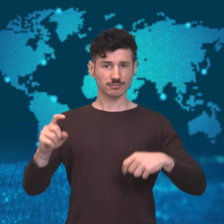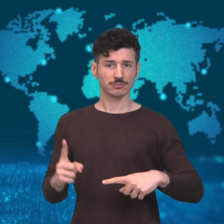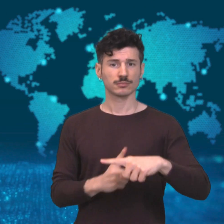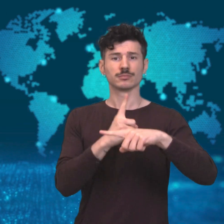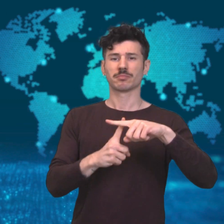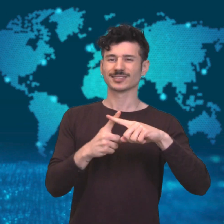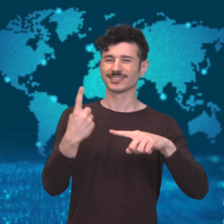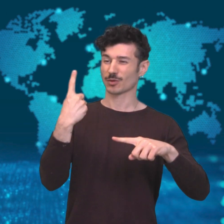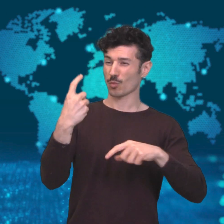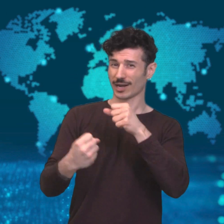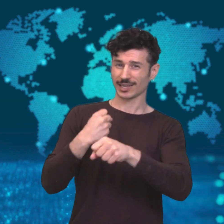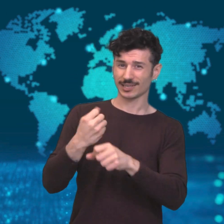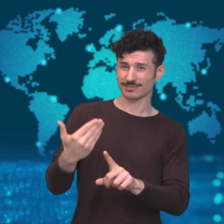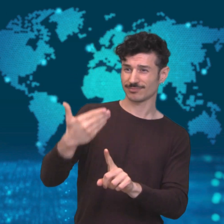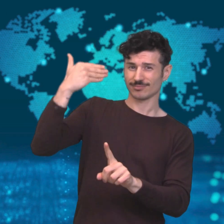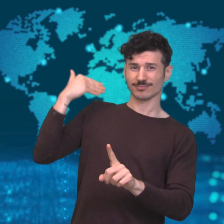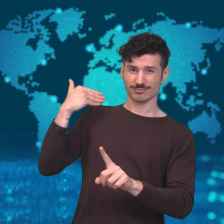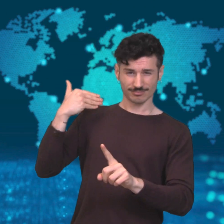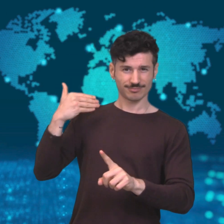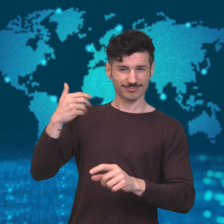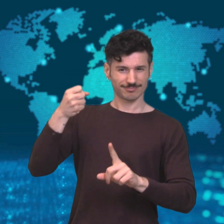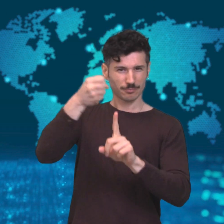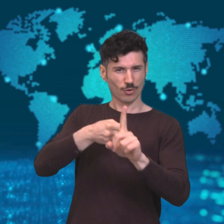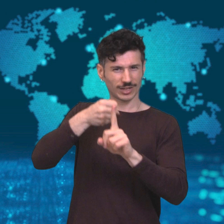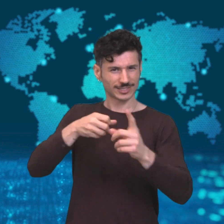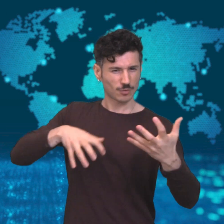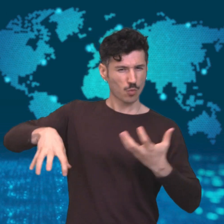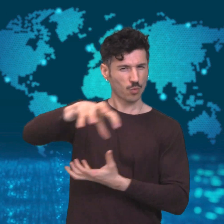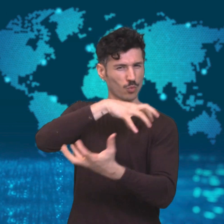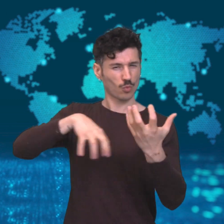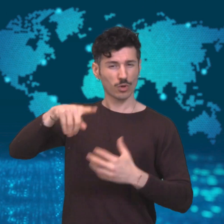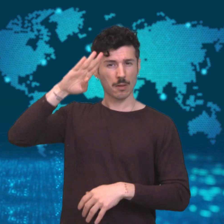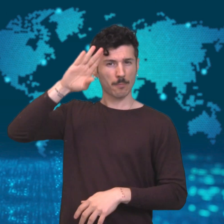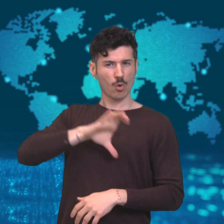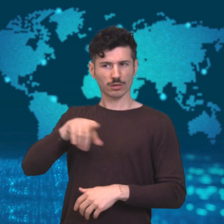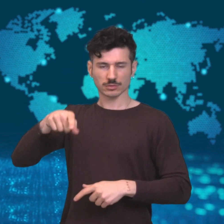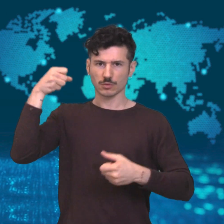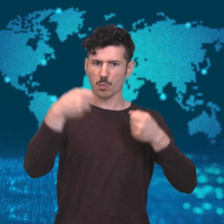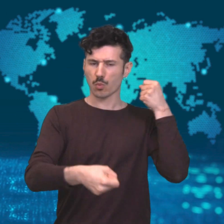full democracy for Hong Kong and an investigation